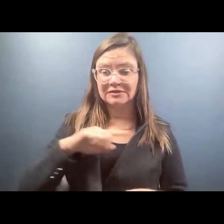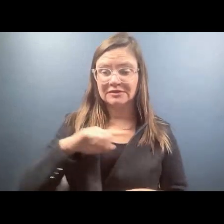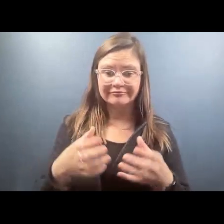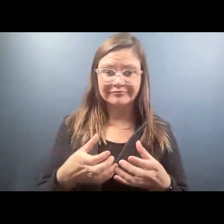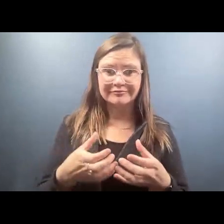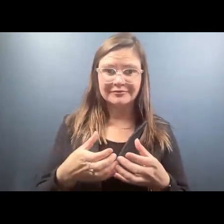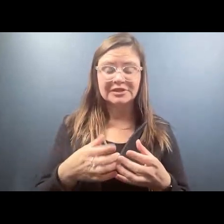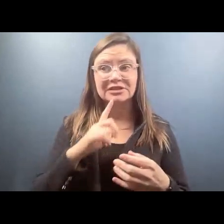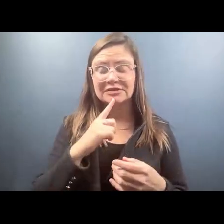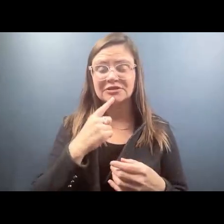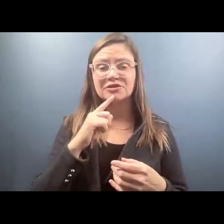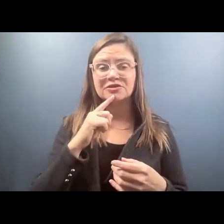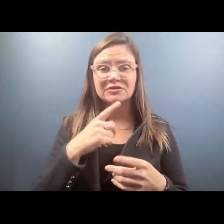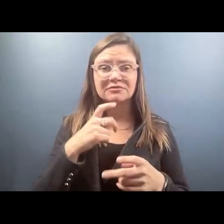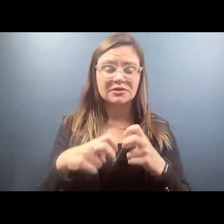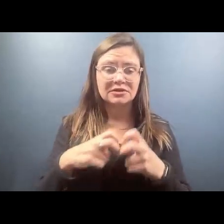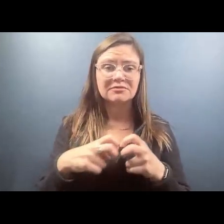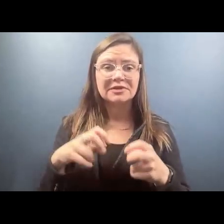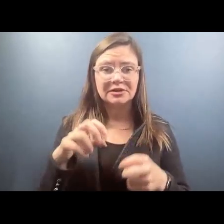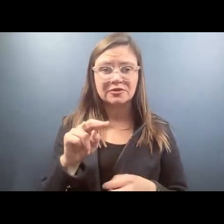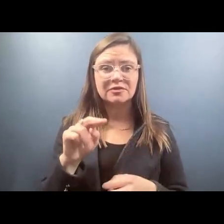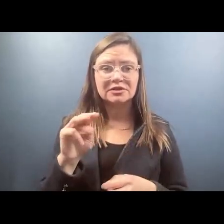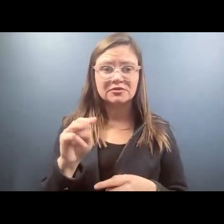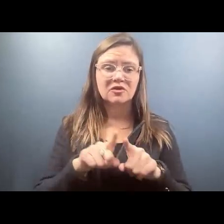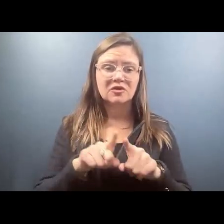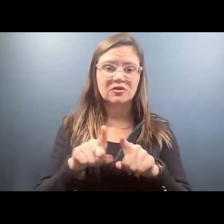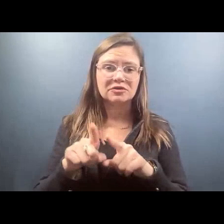in particular, but also I'm sure across the nation that